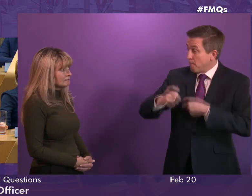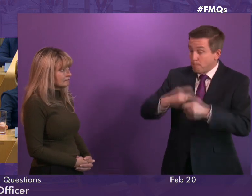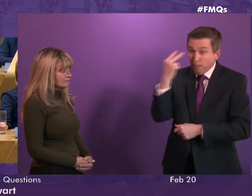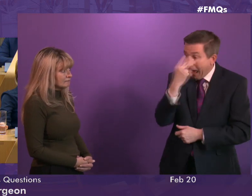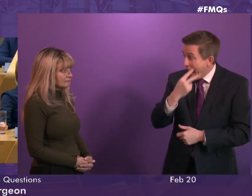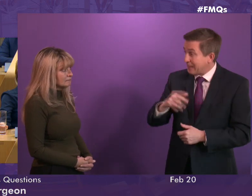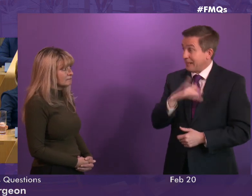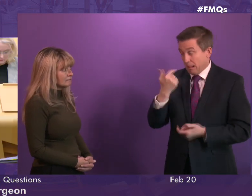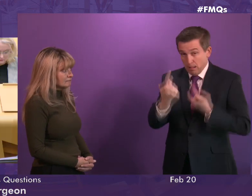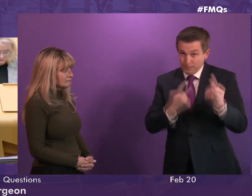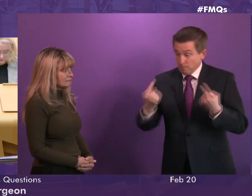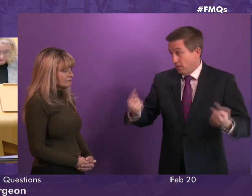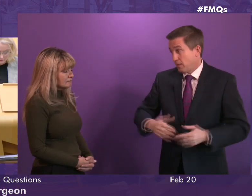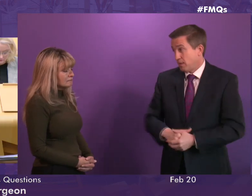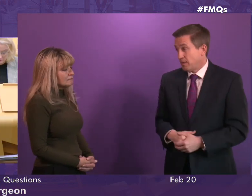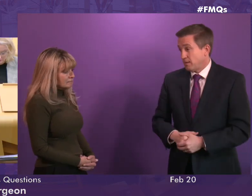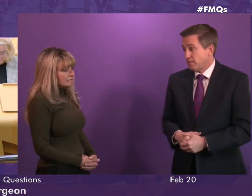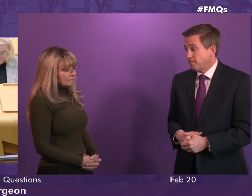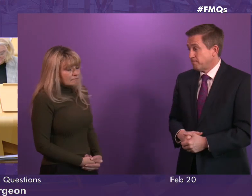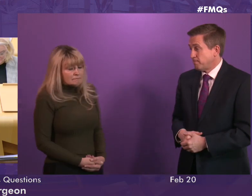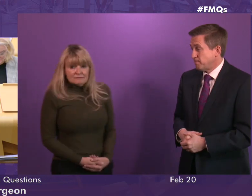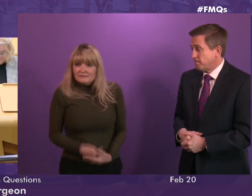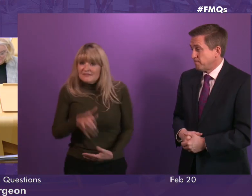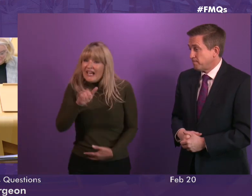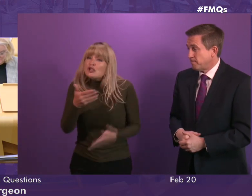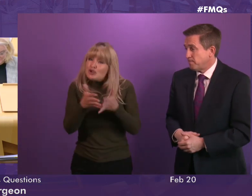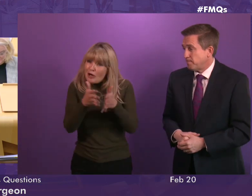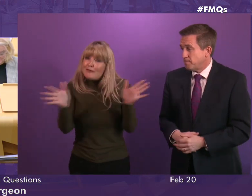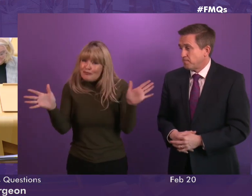The First Minister: In general terms, I share that view. Obviously,